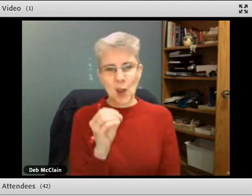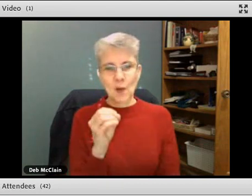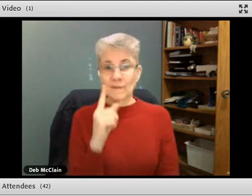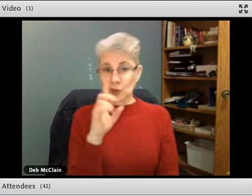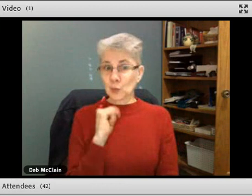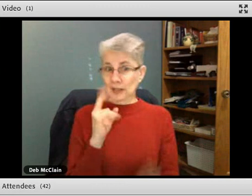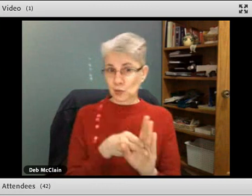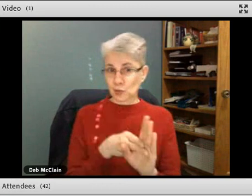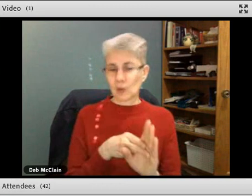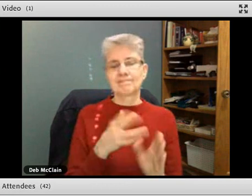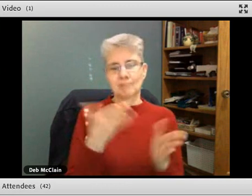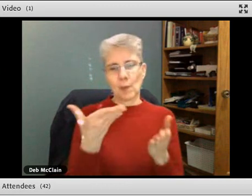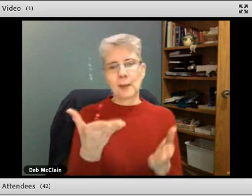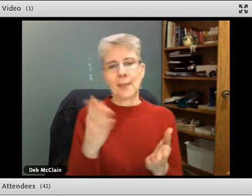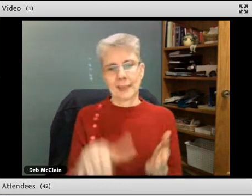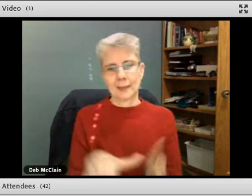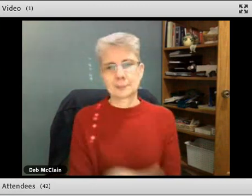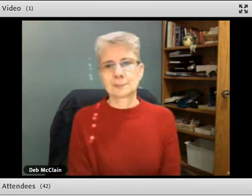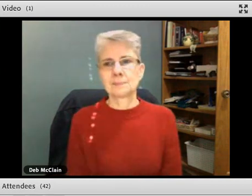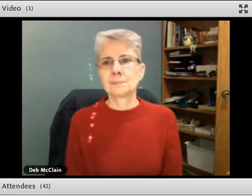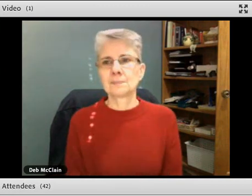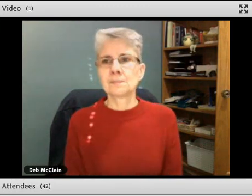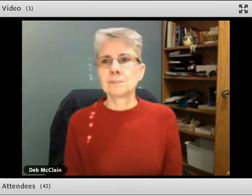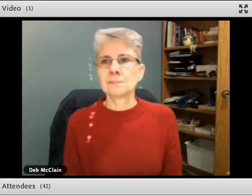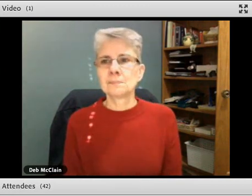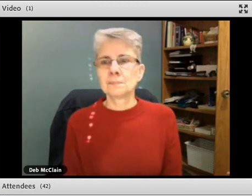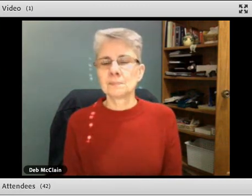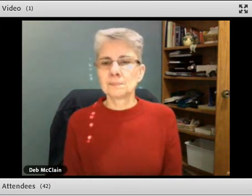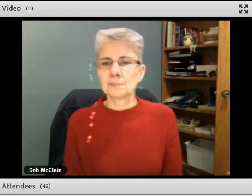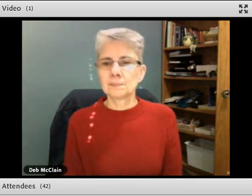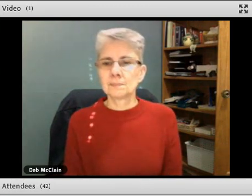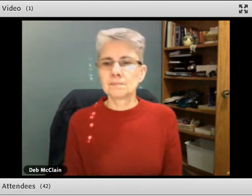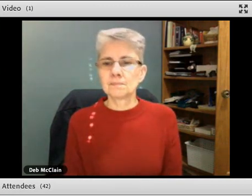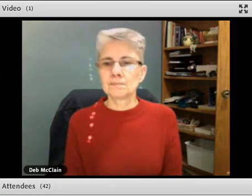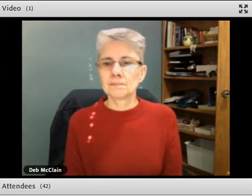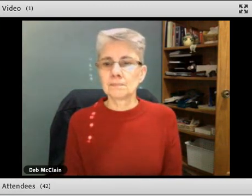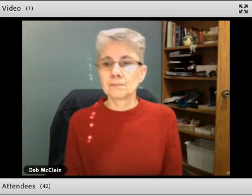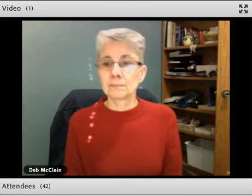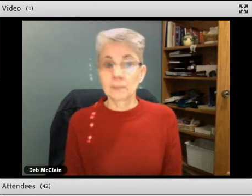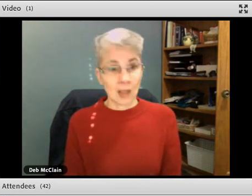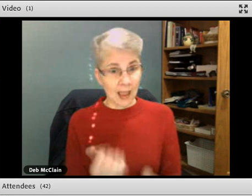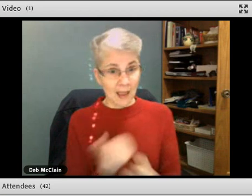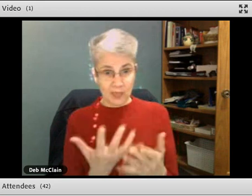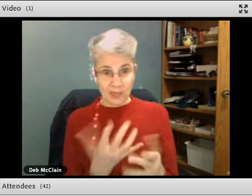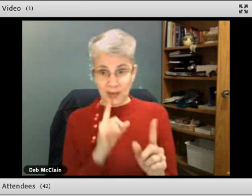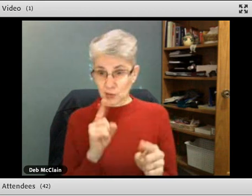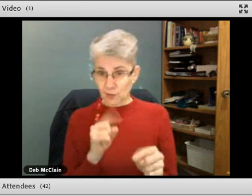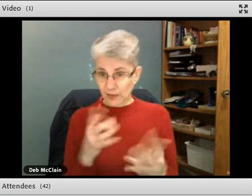Let's see. Did I get most of those questions? I hope so.